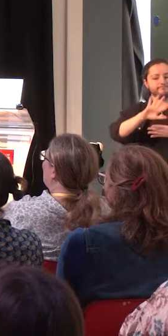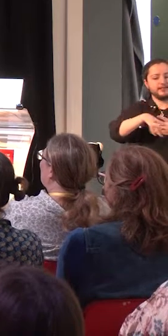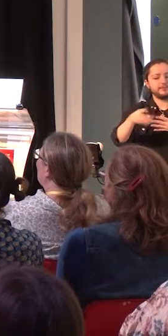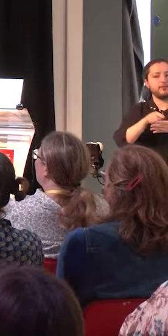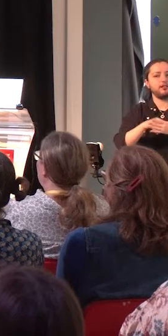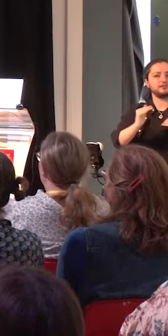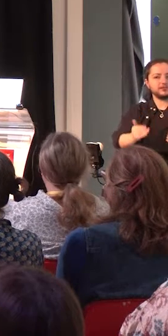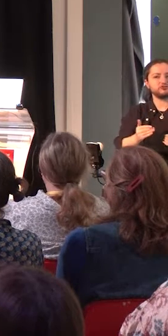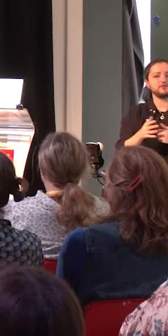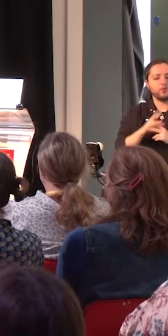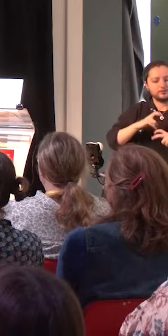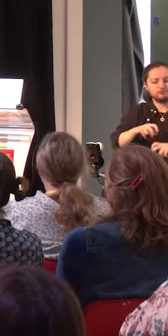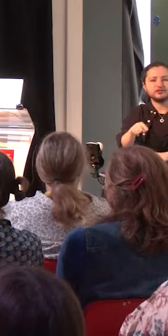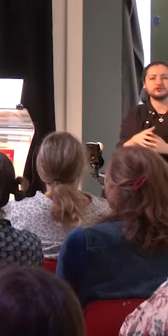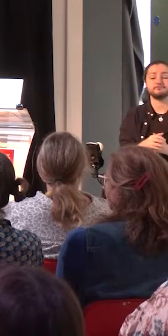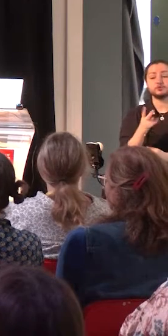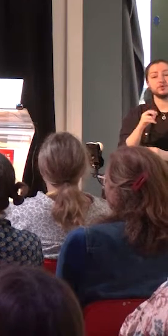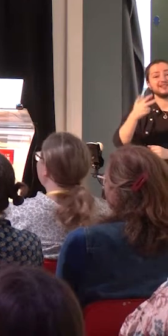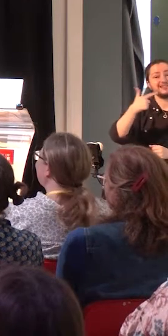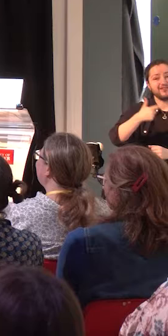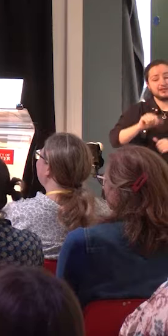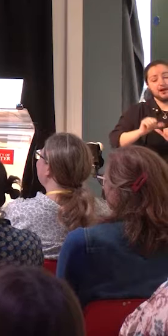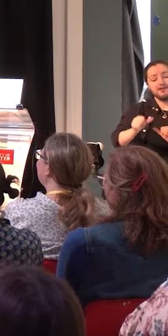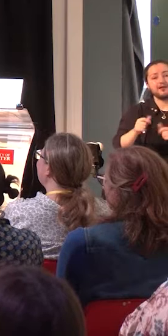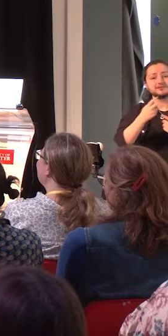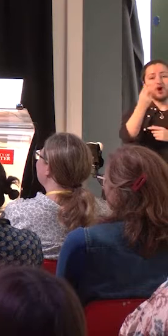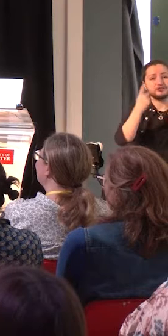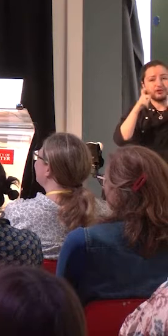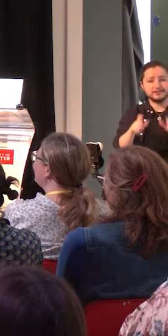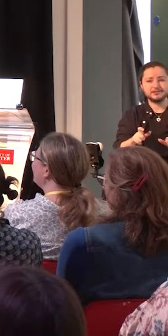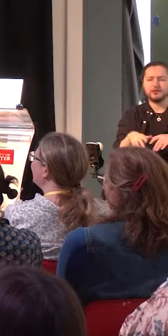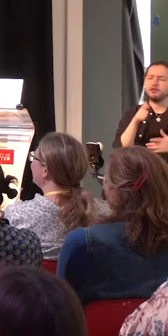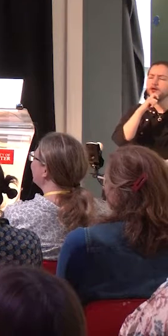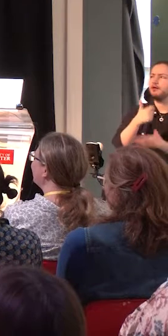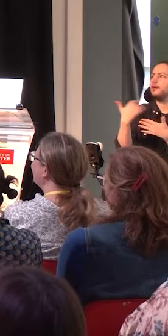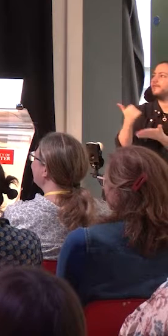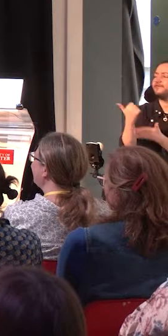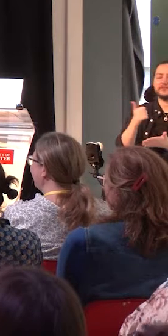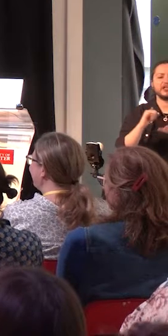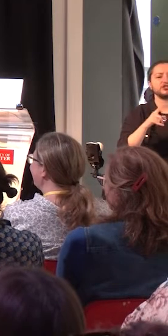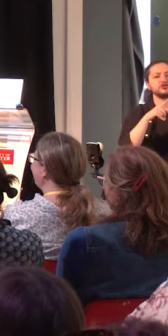In 2017, we had our next artist residency with the absolutely amazing Sian Watson.